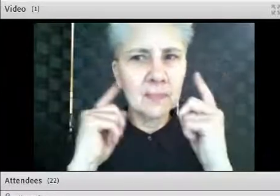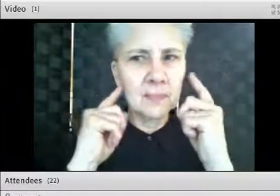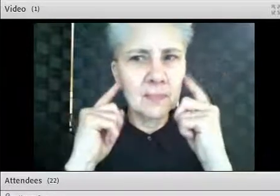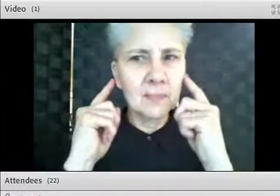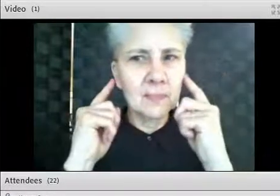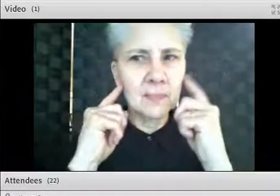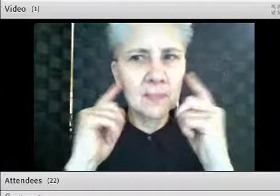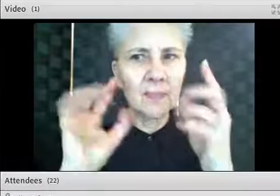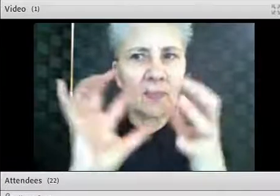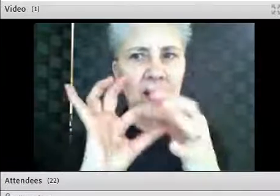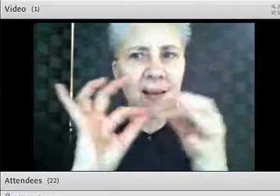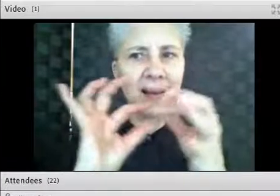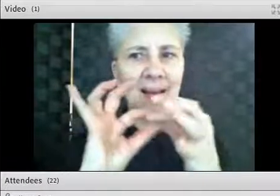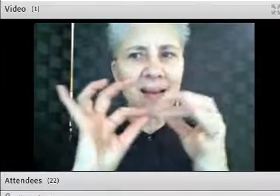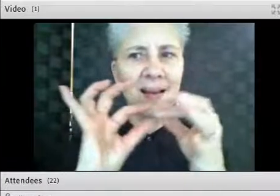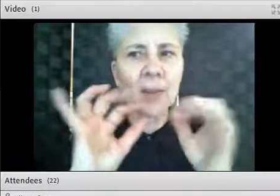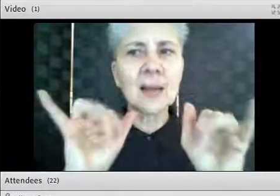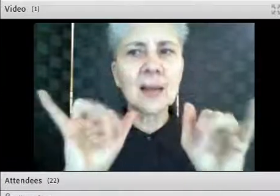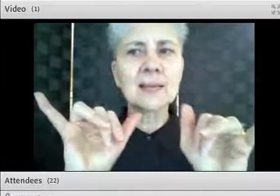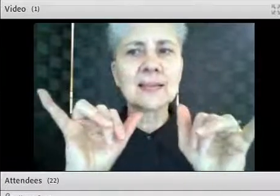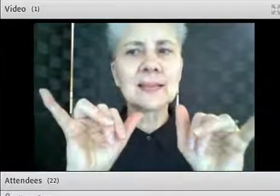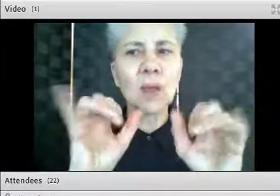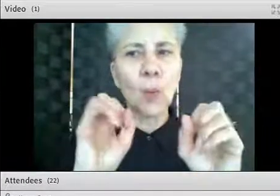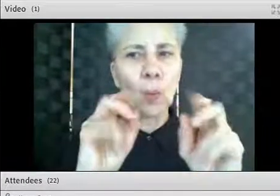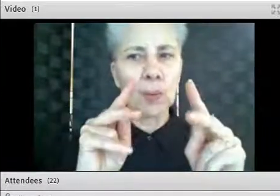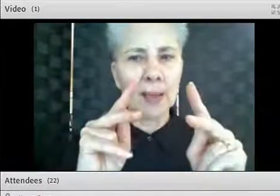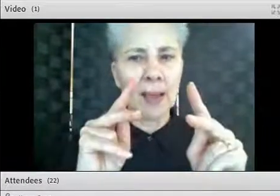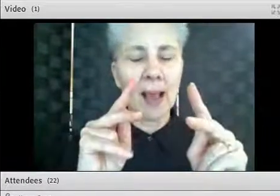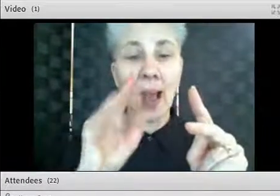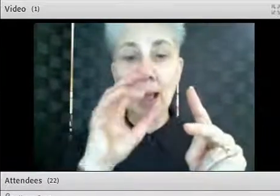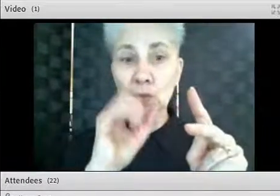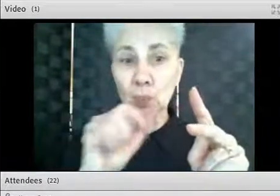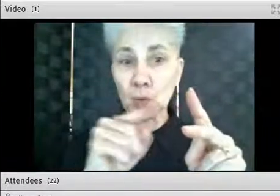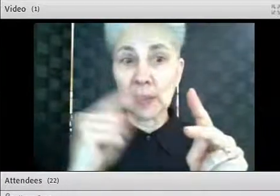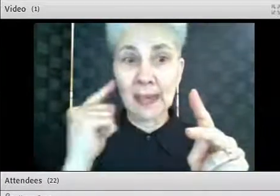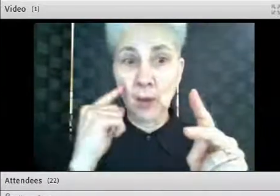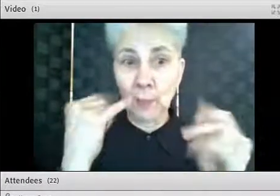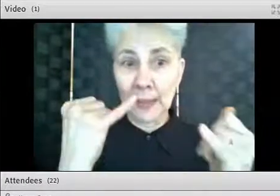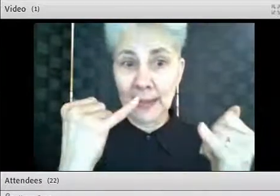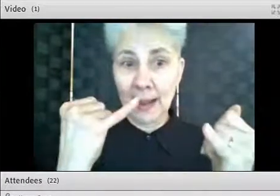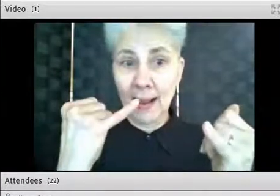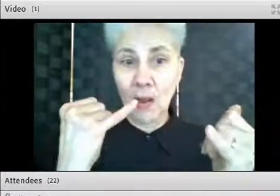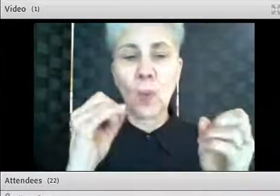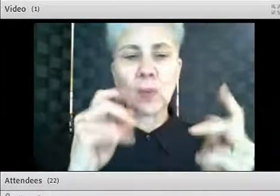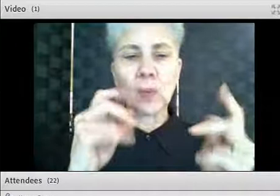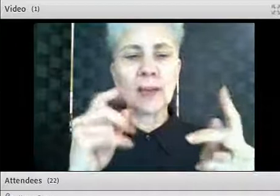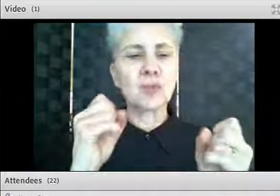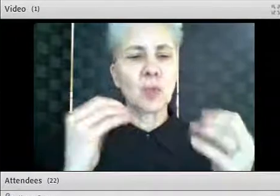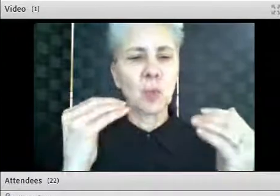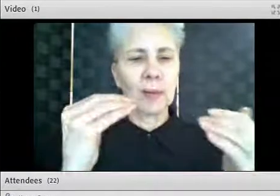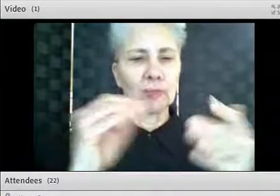So I'll just assume that you all can hear me okay. Okay, so we'll go ahead and get started.